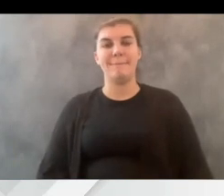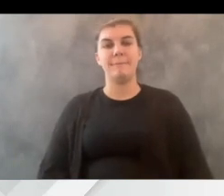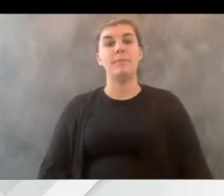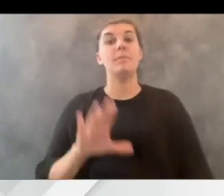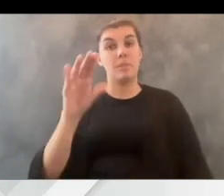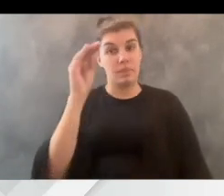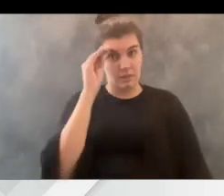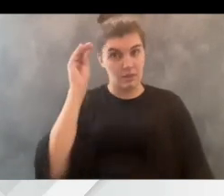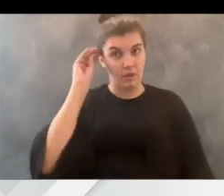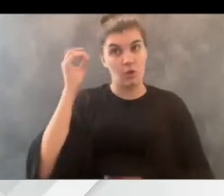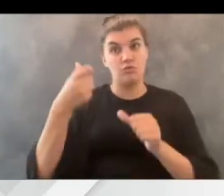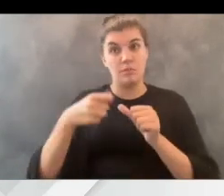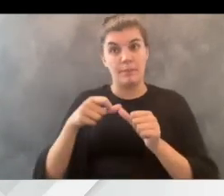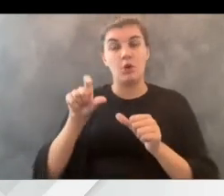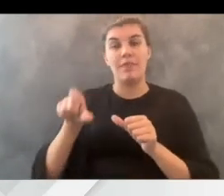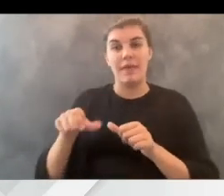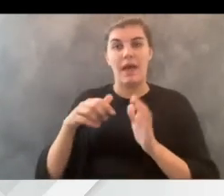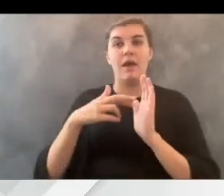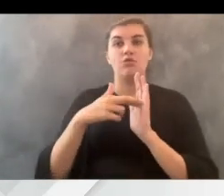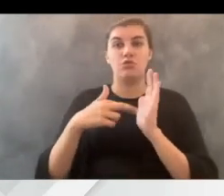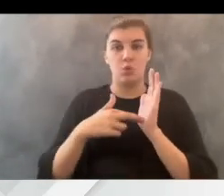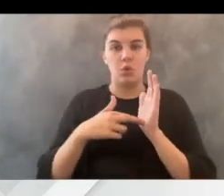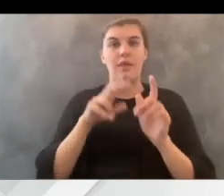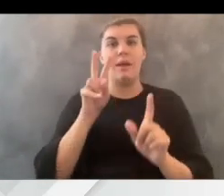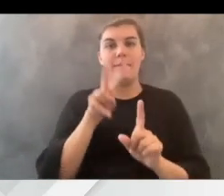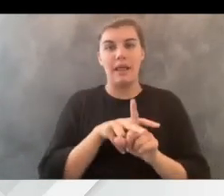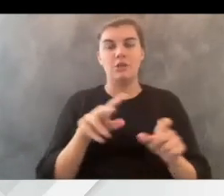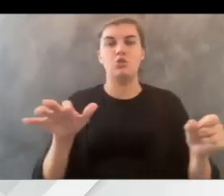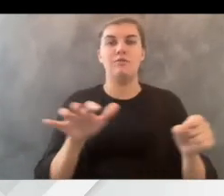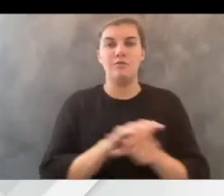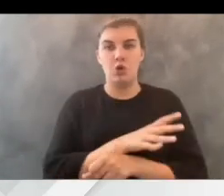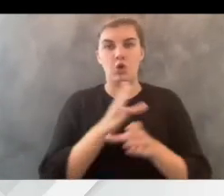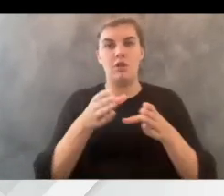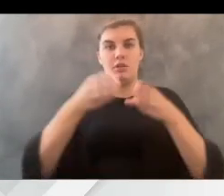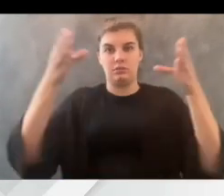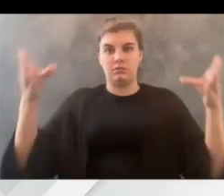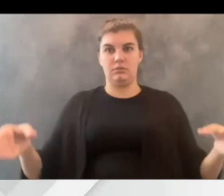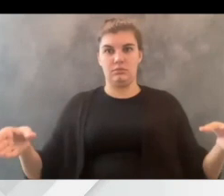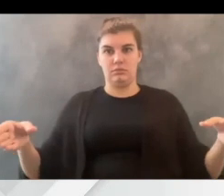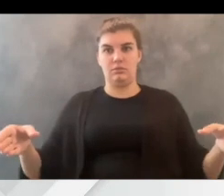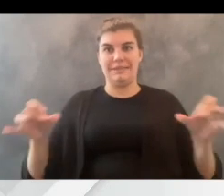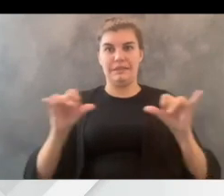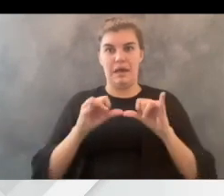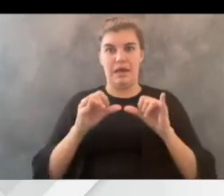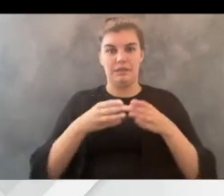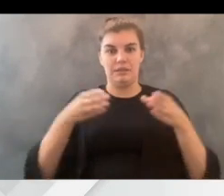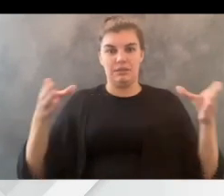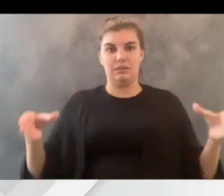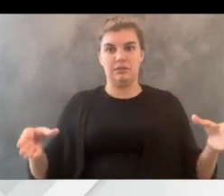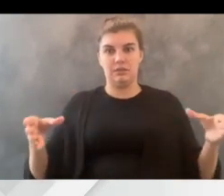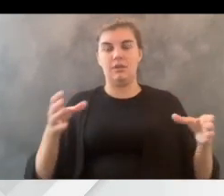mind, this provision applies to the full width of the pedestrian circulation paths. And again there